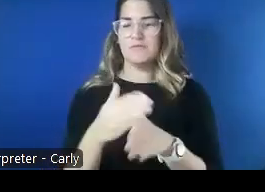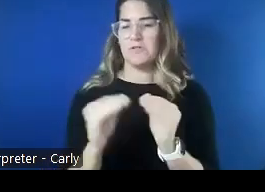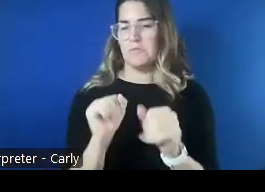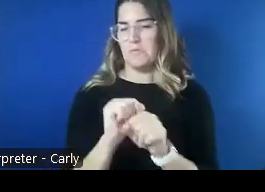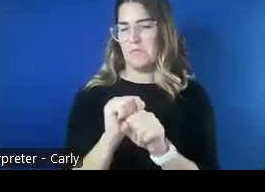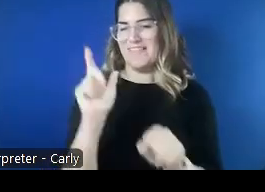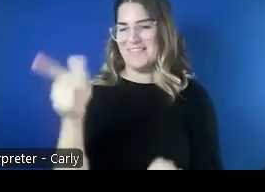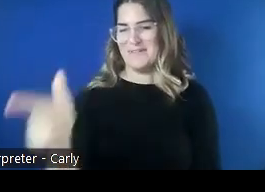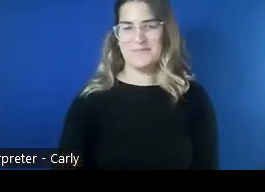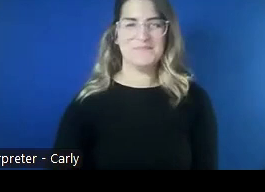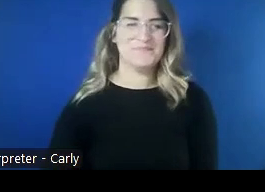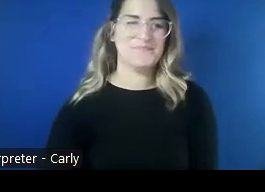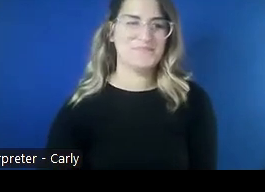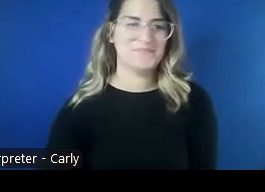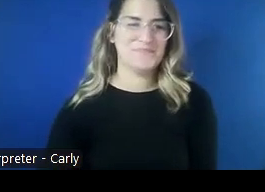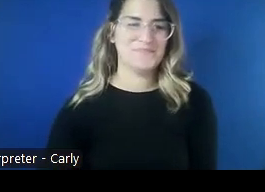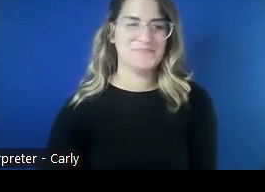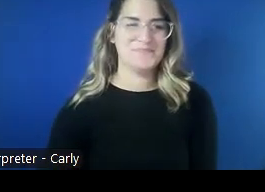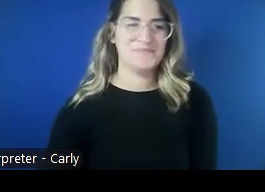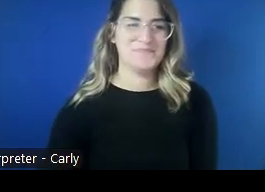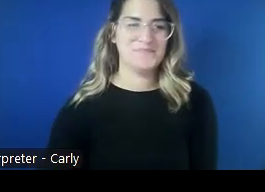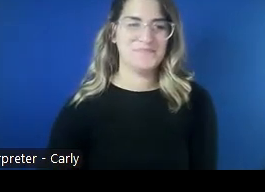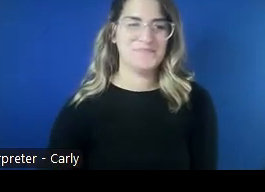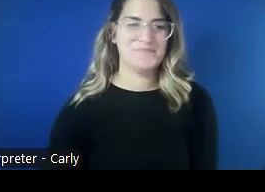later thank you very